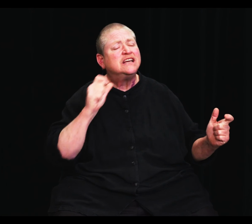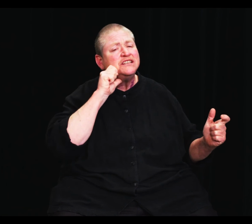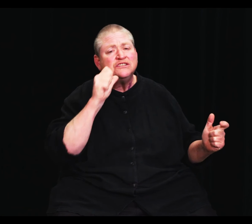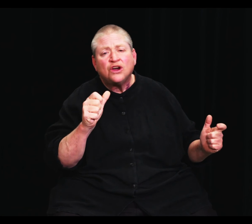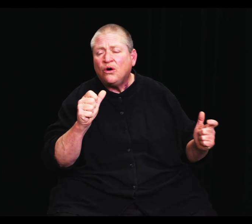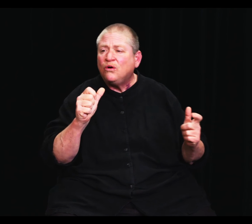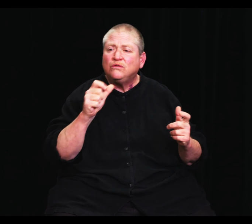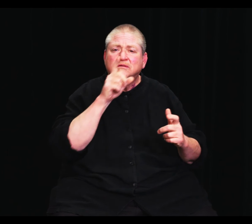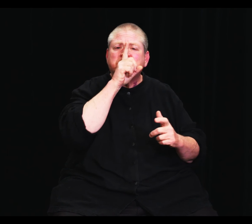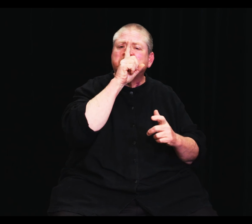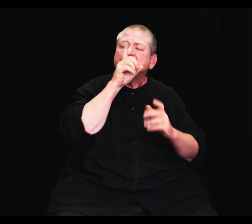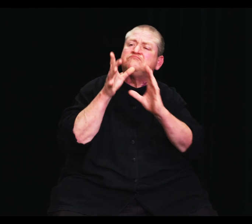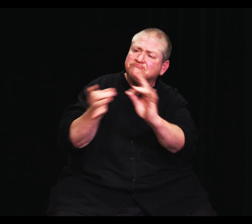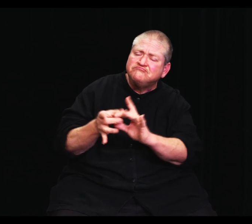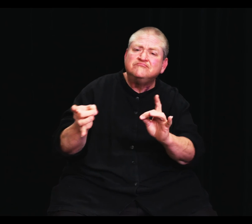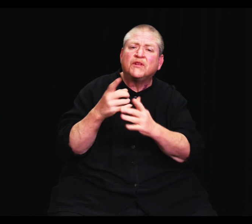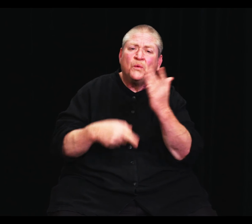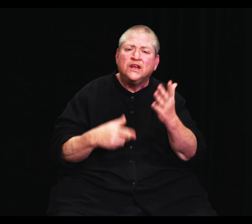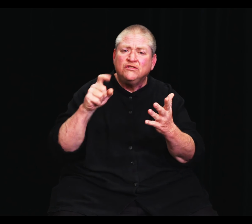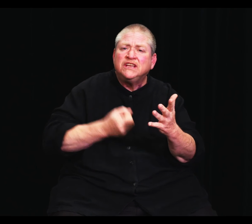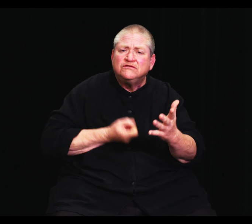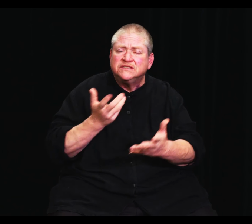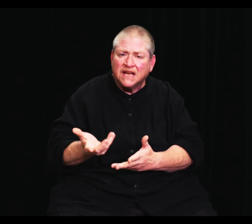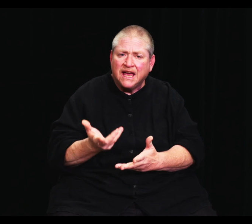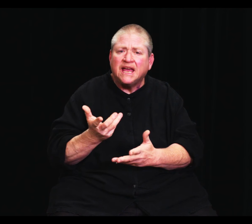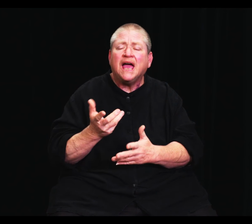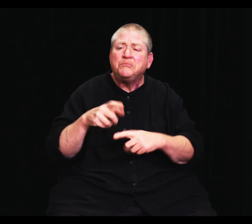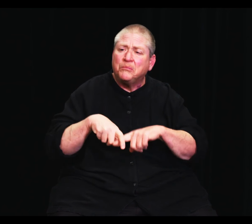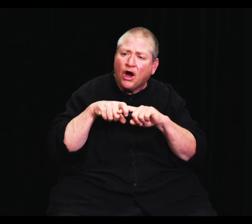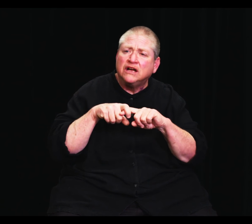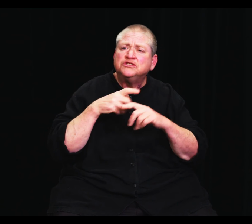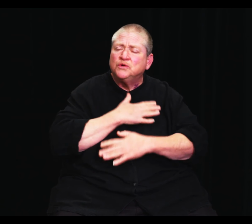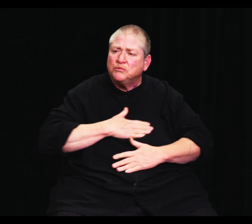So my message to you is this: love big. Don’t let things go unsaid.